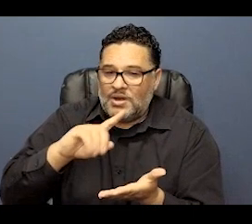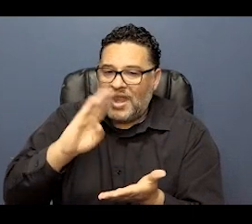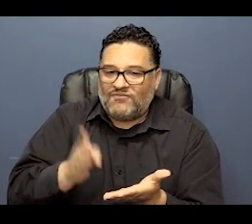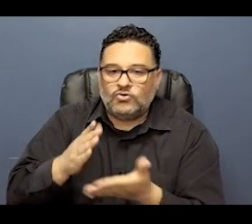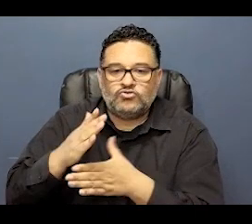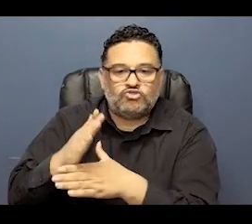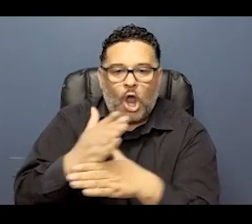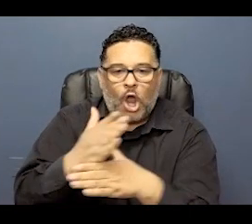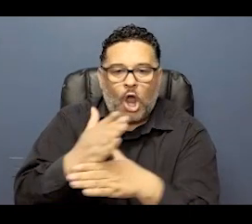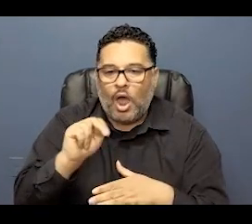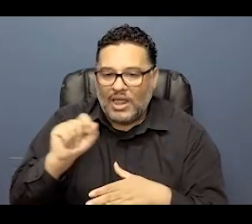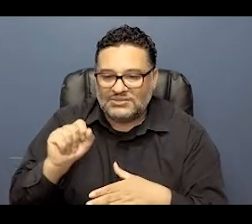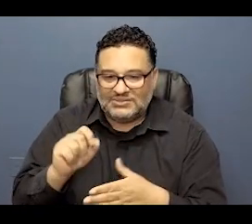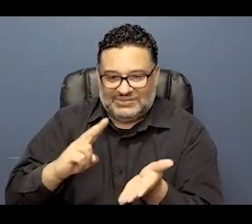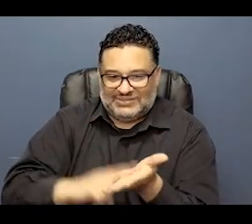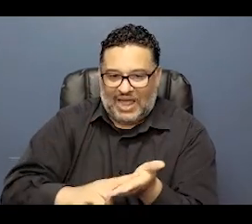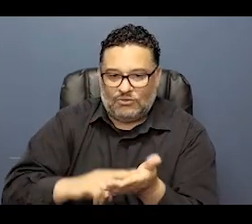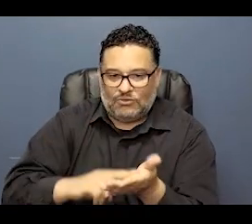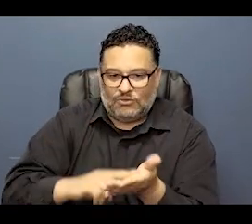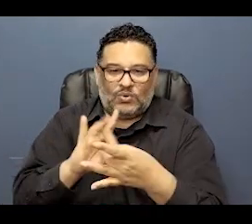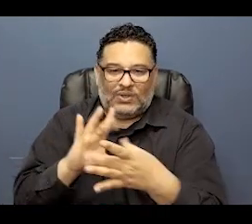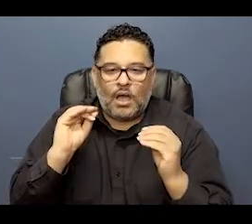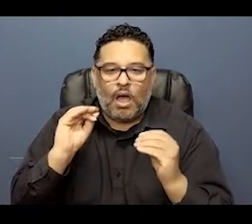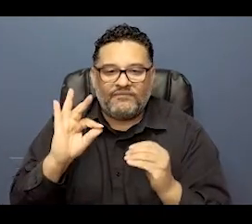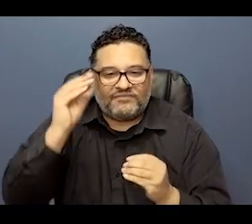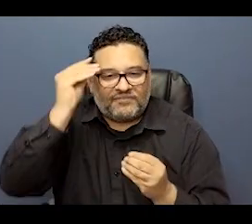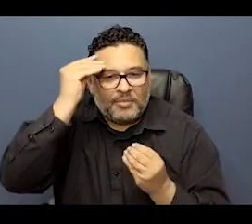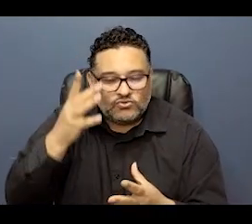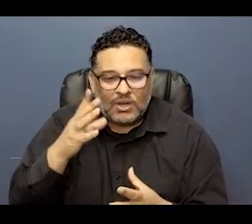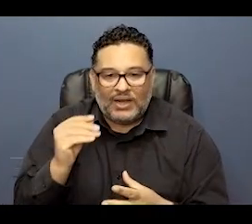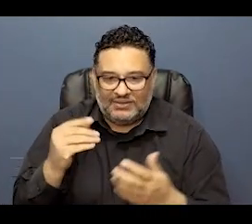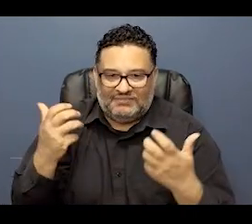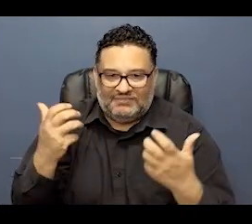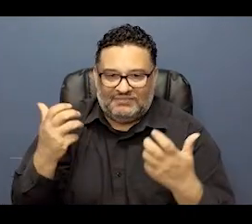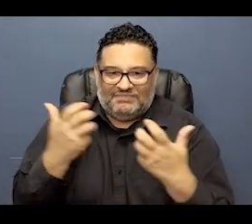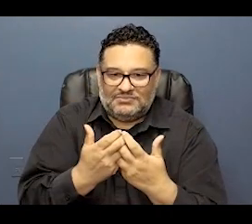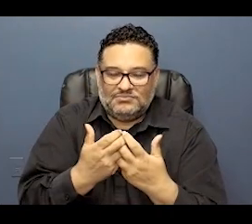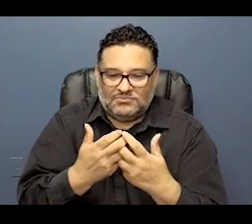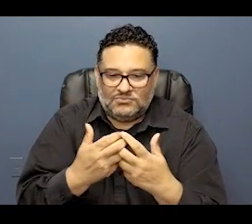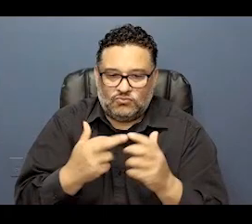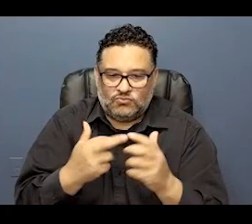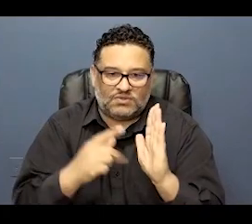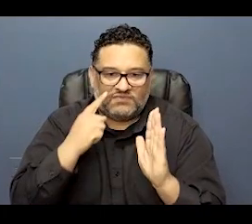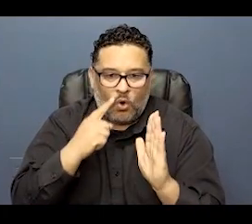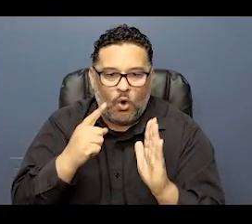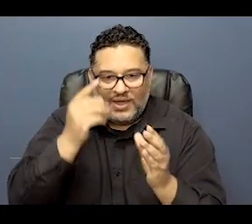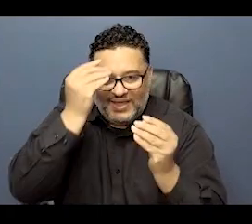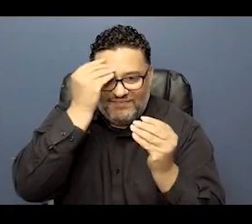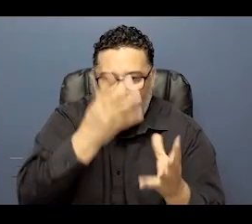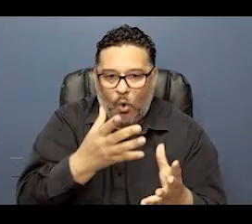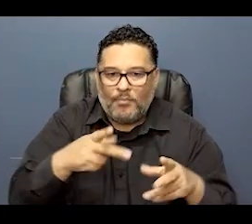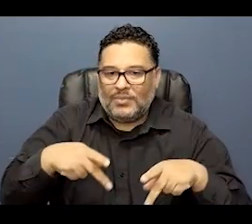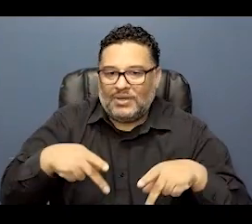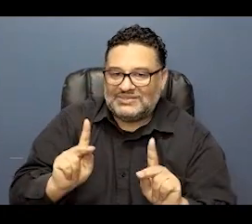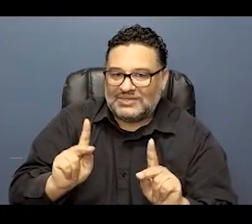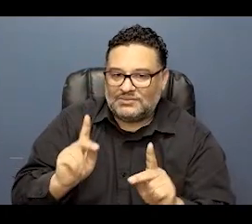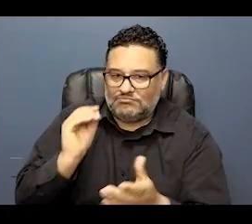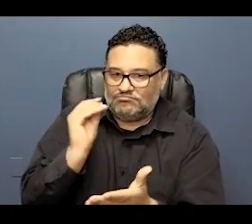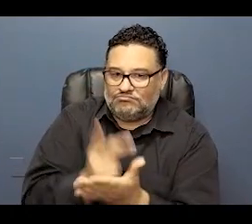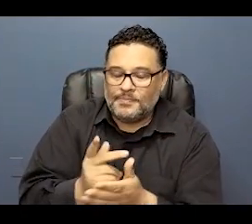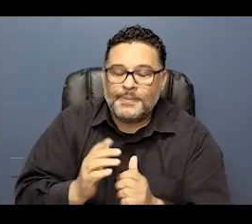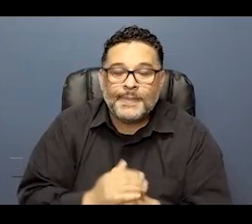of information and it fits within the rules for informed consent. When sharing data, it should